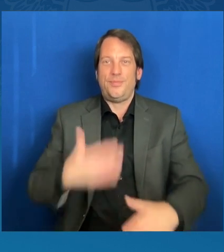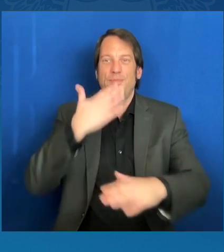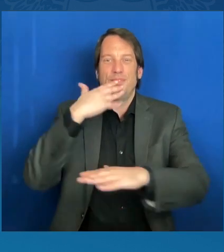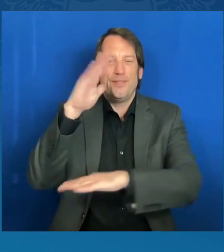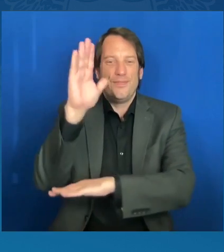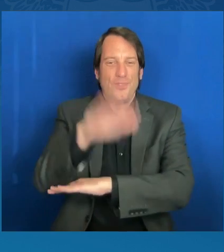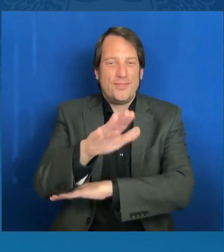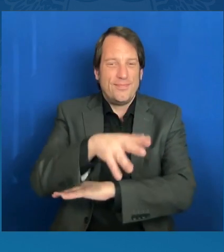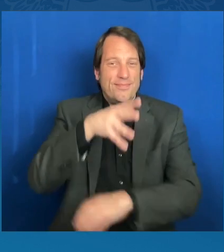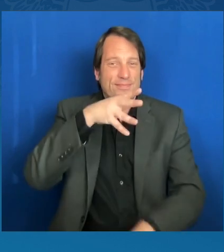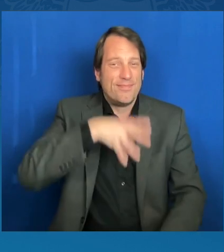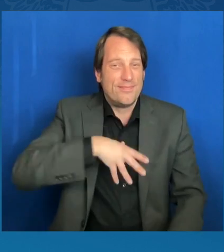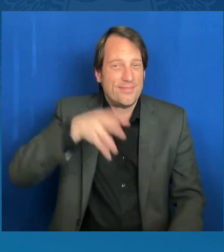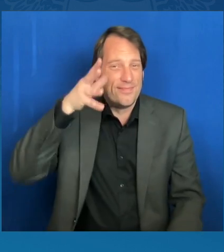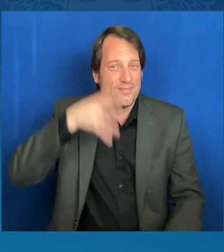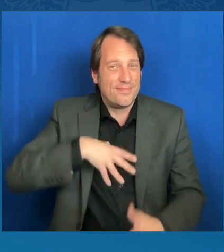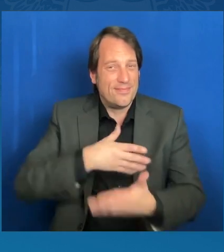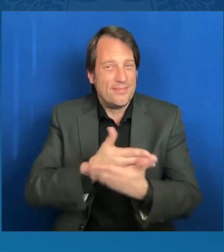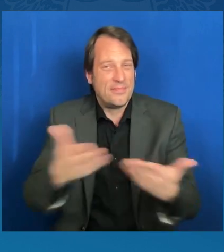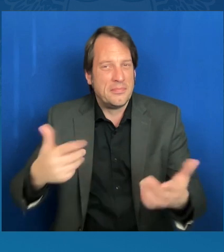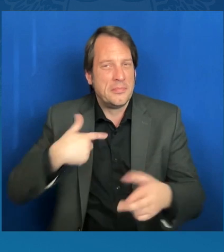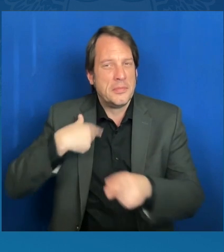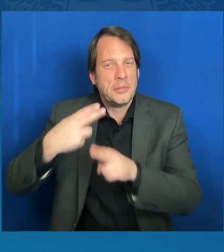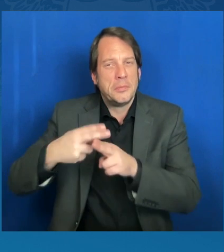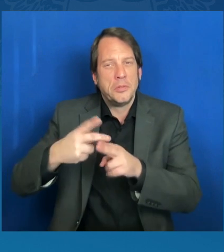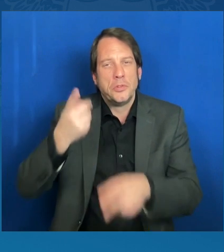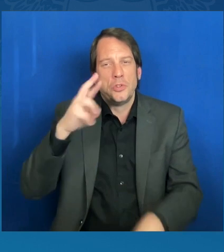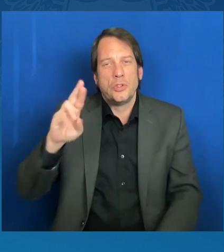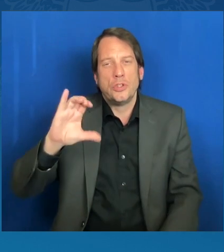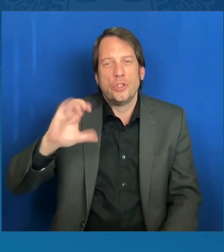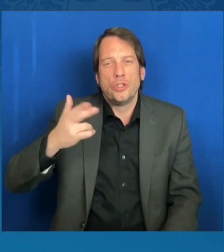My name is Dr. Chico Tillmon, and I'm the executive director of the Community Violence